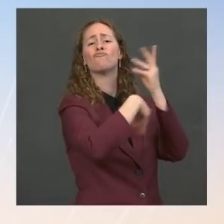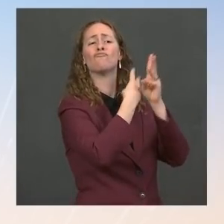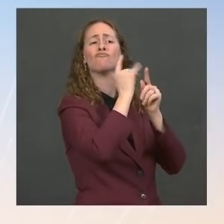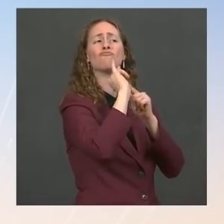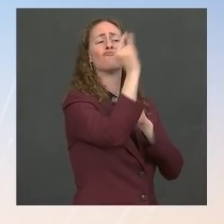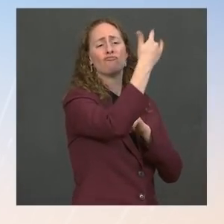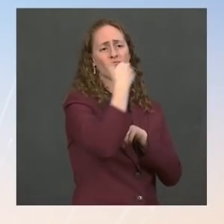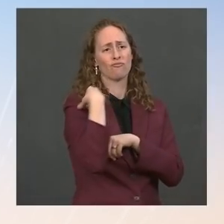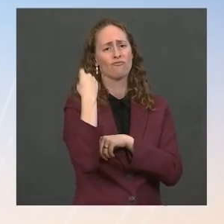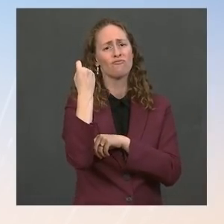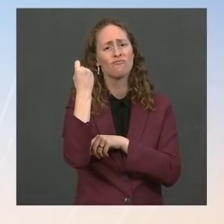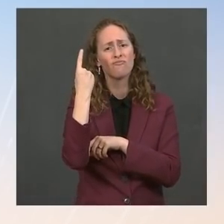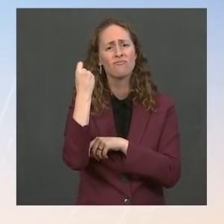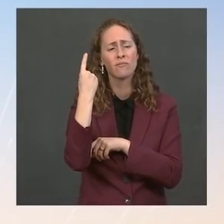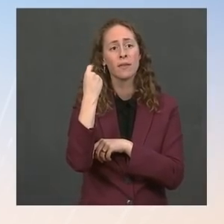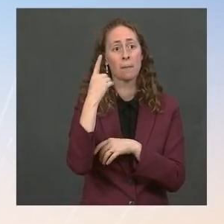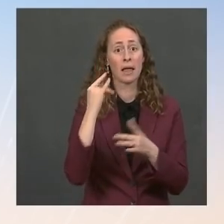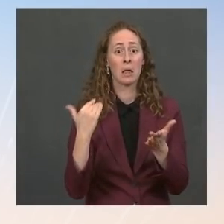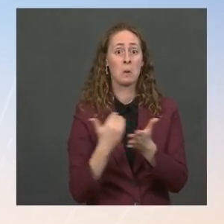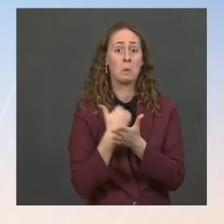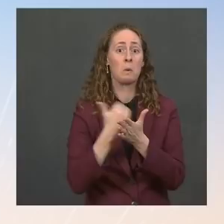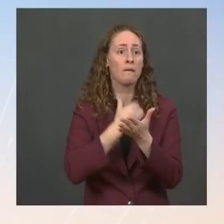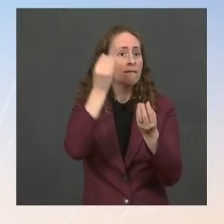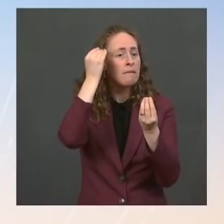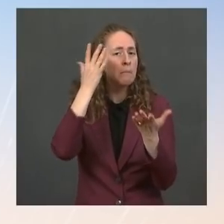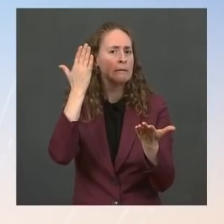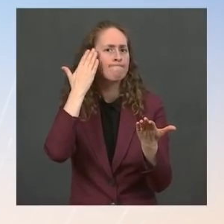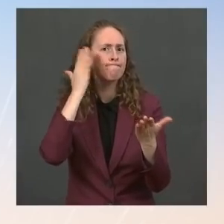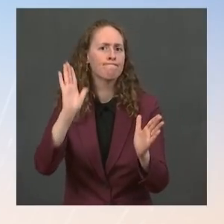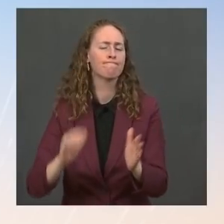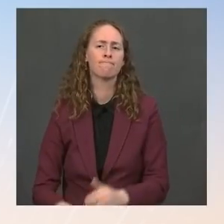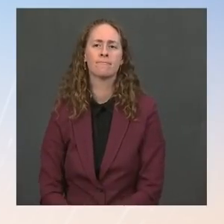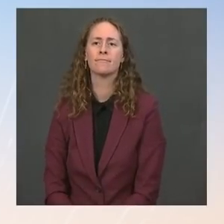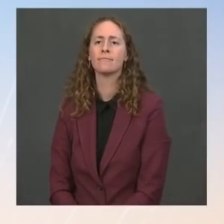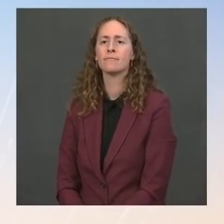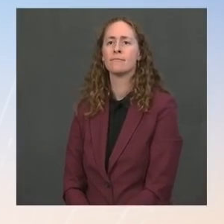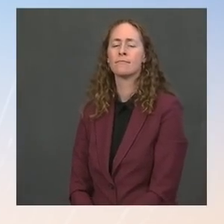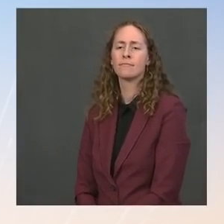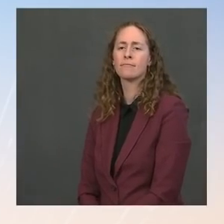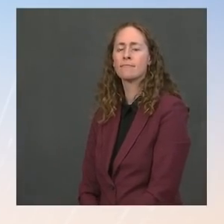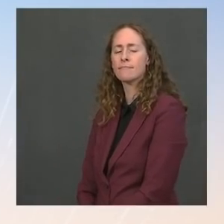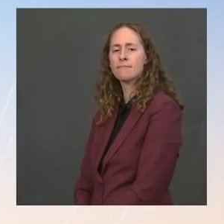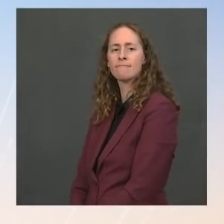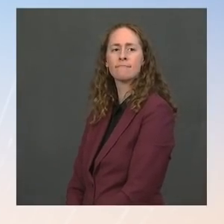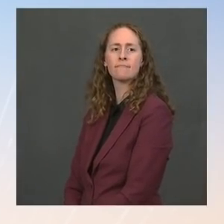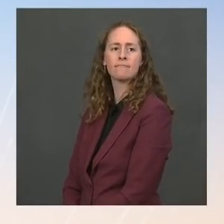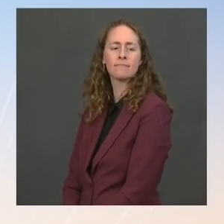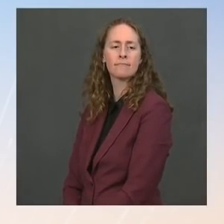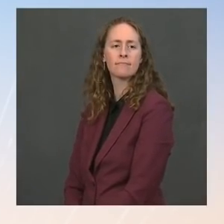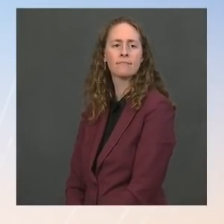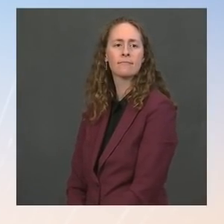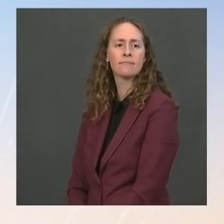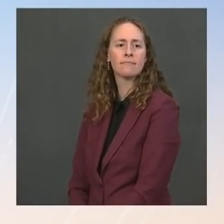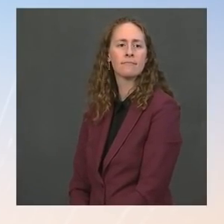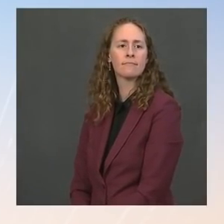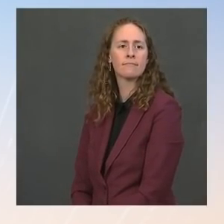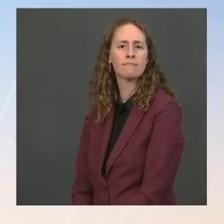But I don't have any prediction of that at this point. The Press: Hey, Jen? >> The Press: Jen? Jen? Ms Psaki: Go ahead. The Press: You may not have seen this because it happened just minutes before you came out,